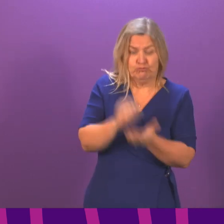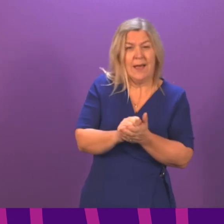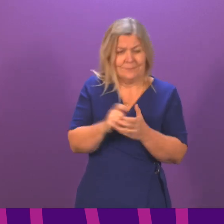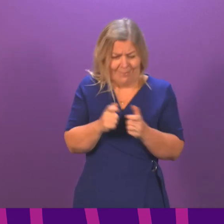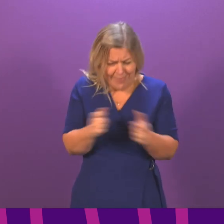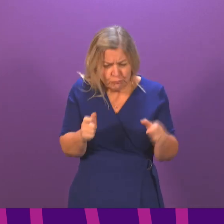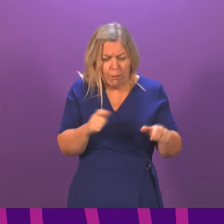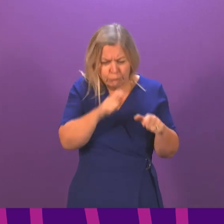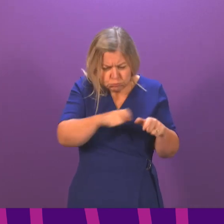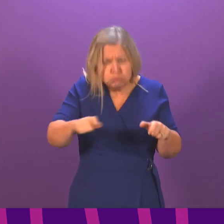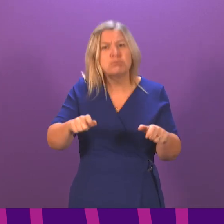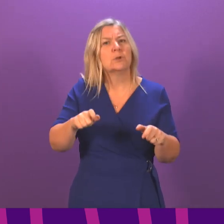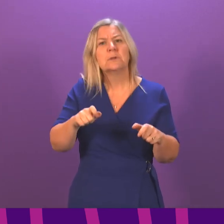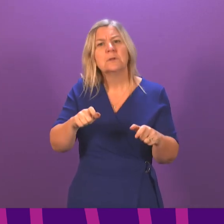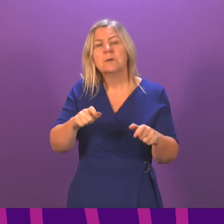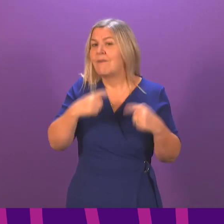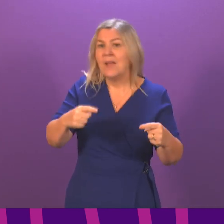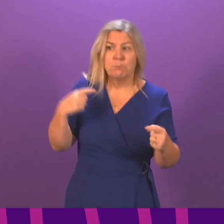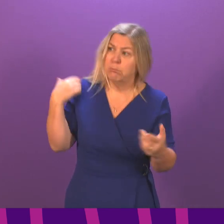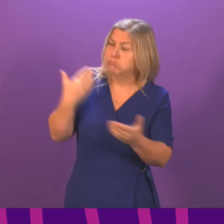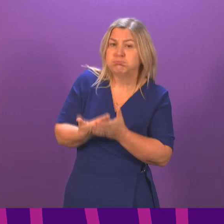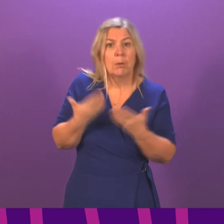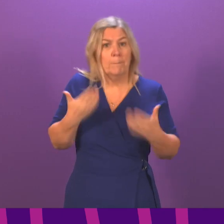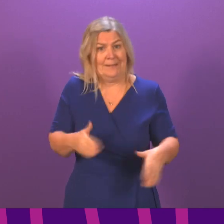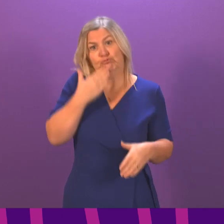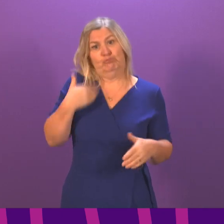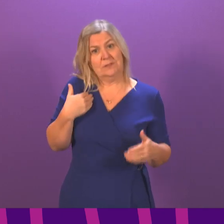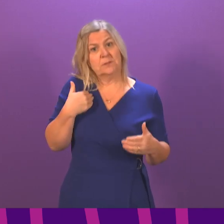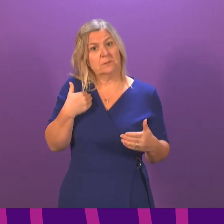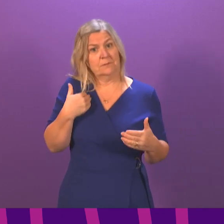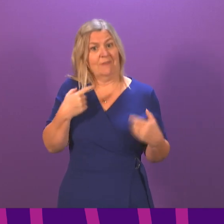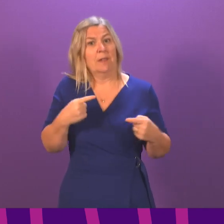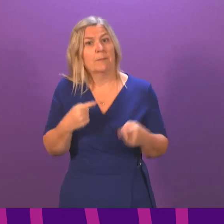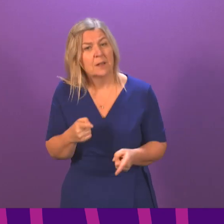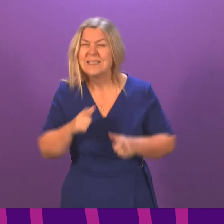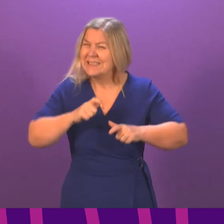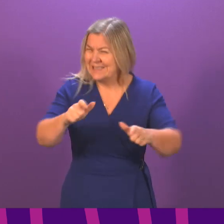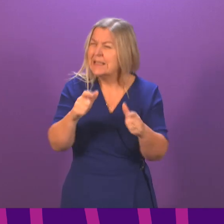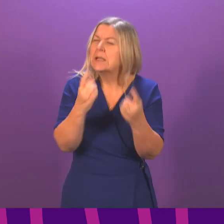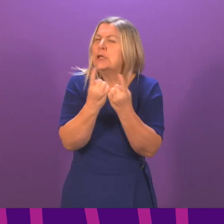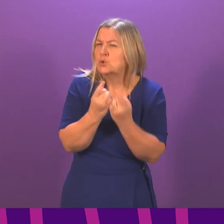not been available for long and there are still issues about the constraints on its